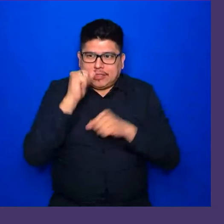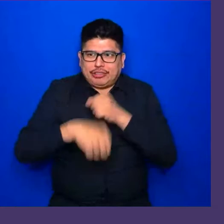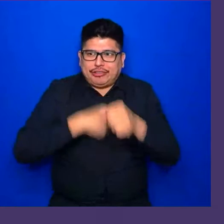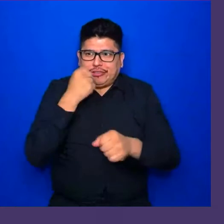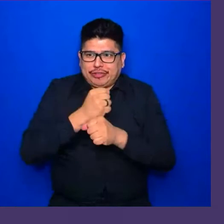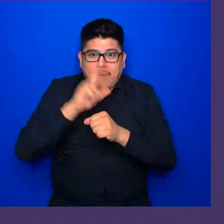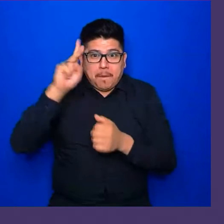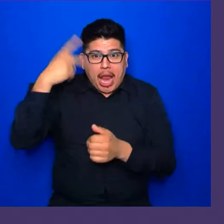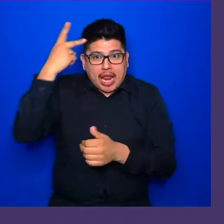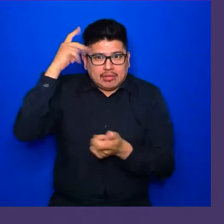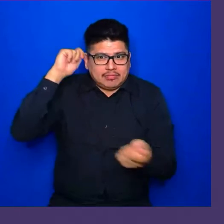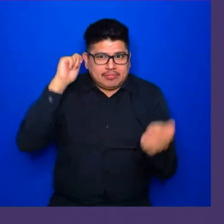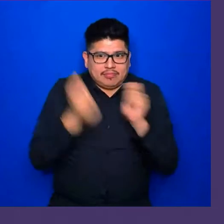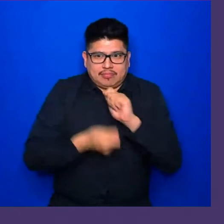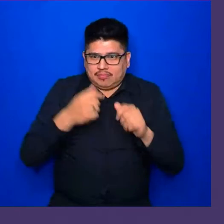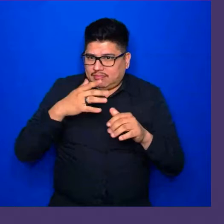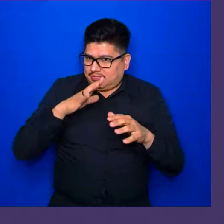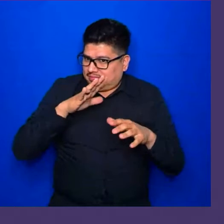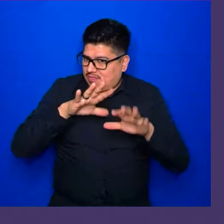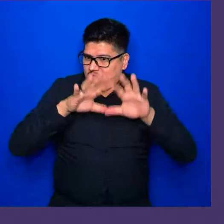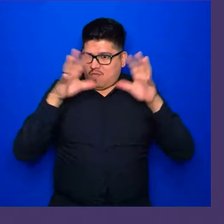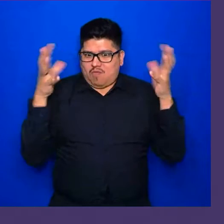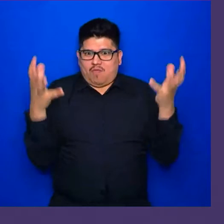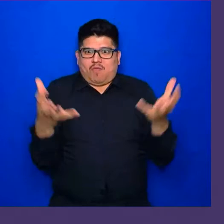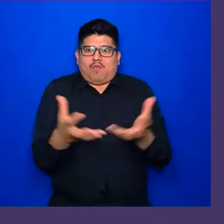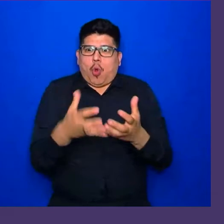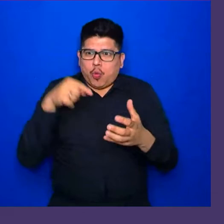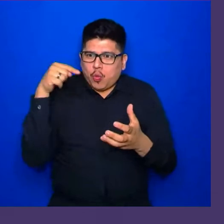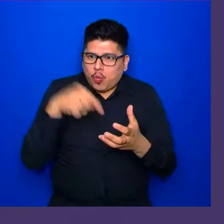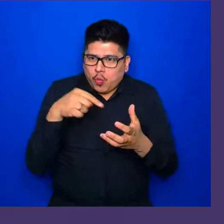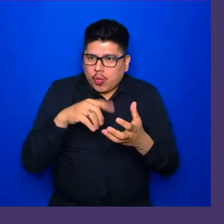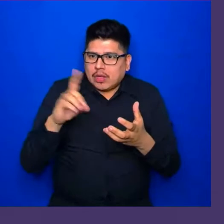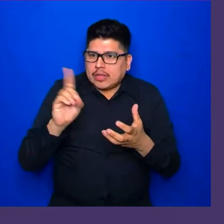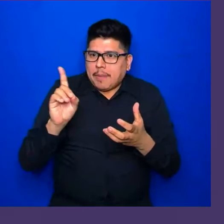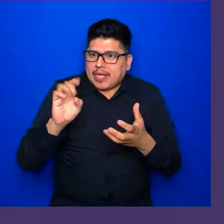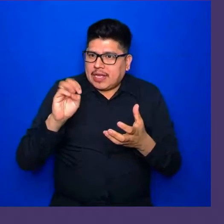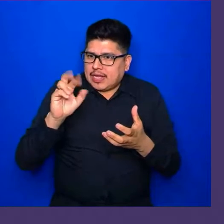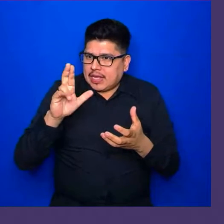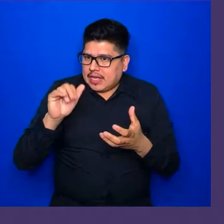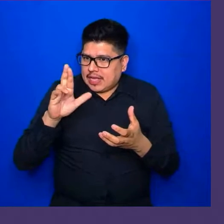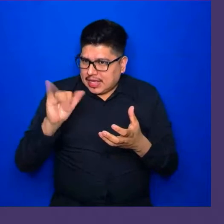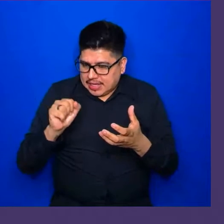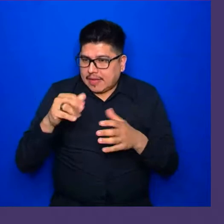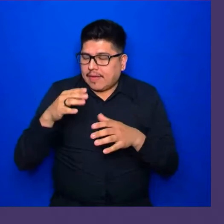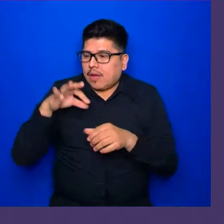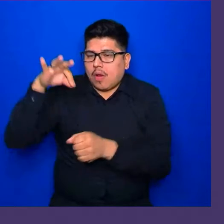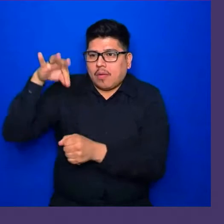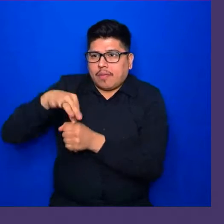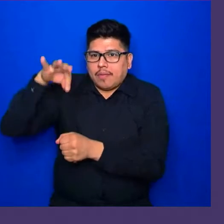the world's democracies holding elections. What work is happening and what work needs to be